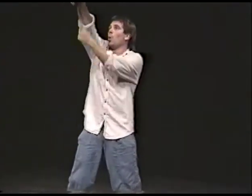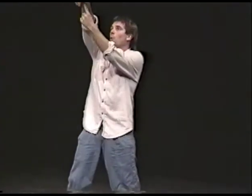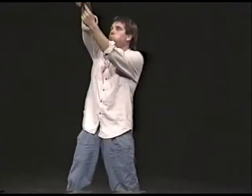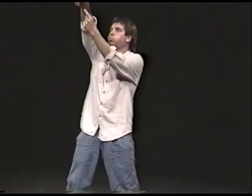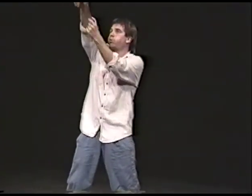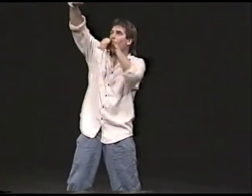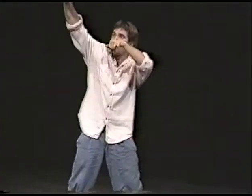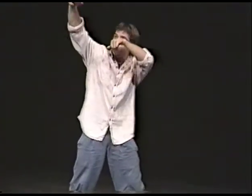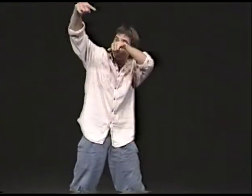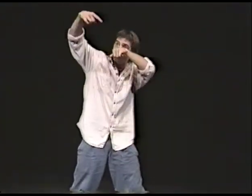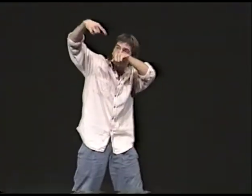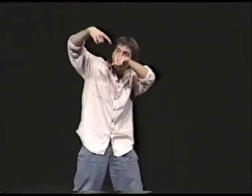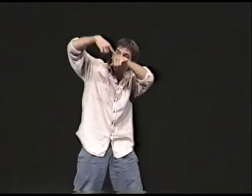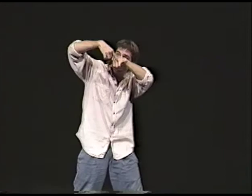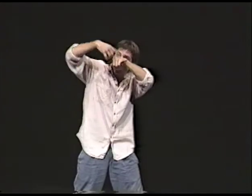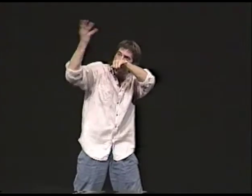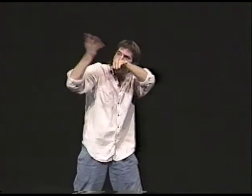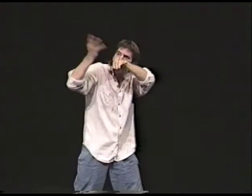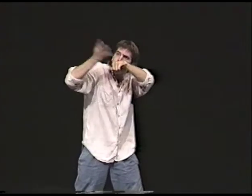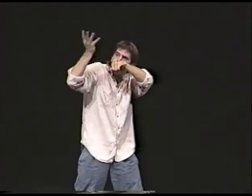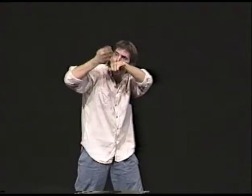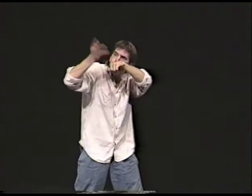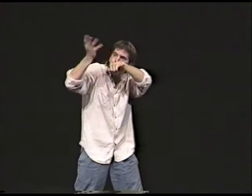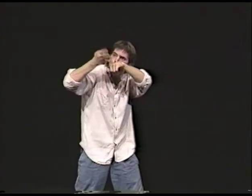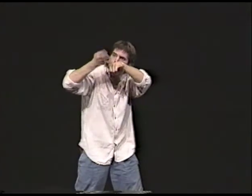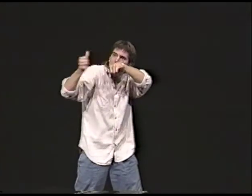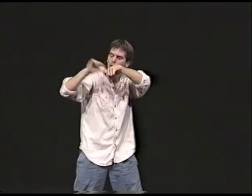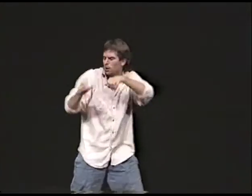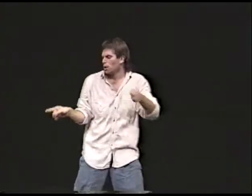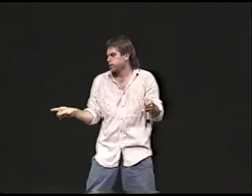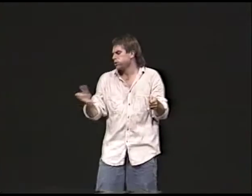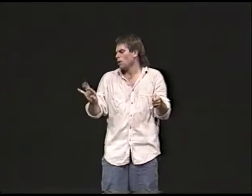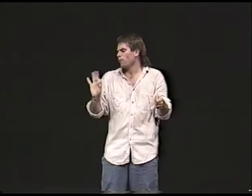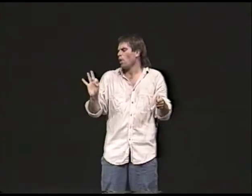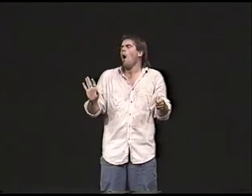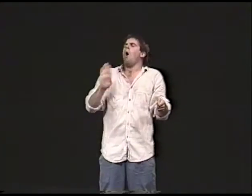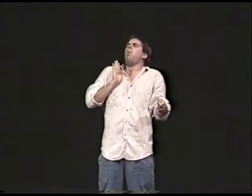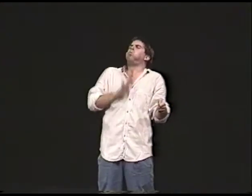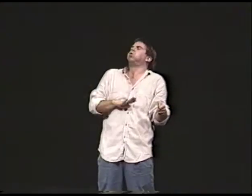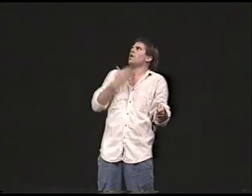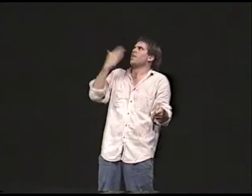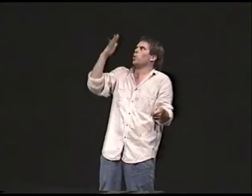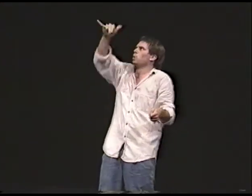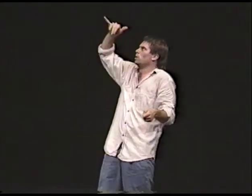Why are hose out? Rubber hose out? Filling up. I'm full.